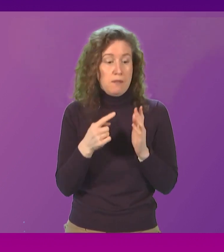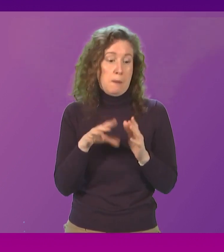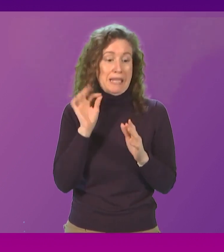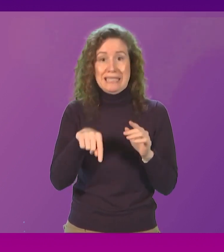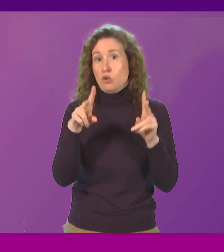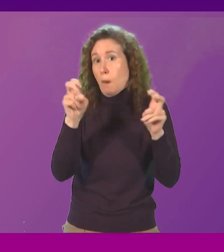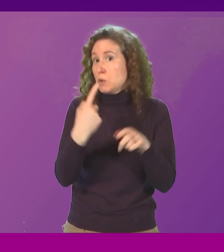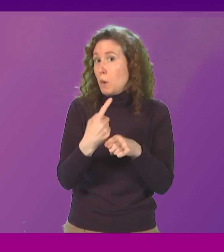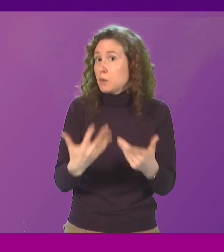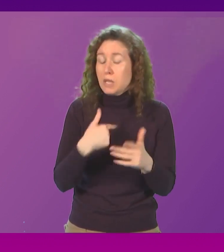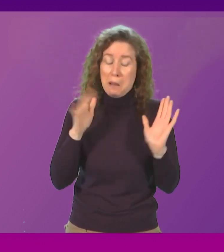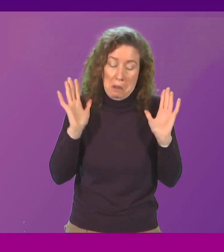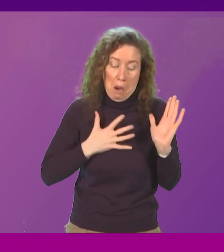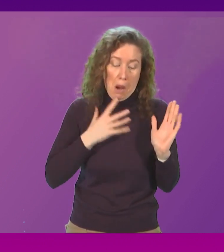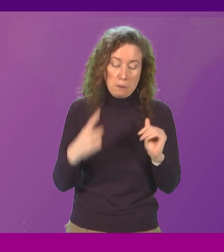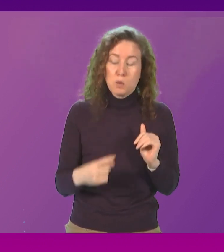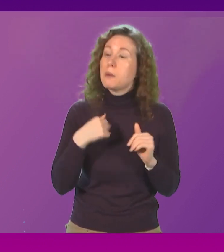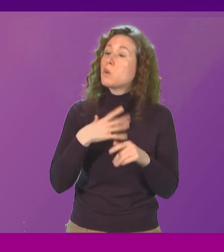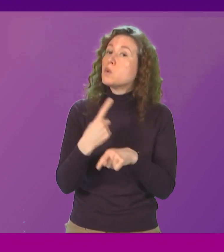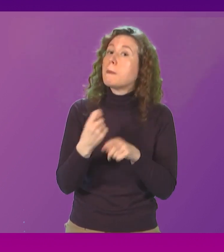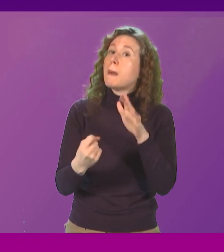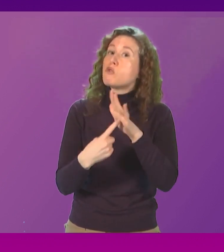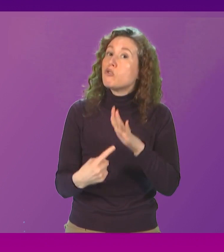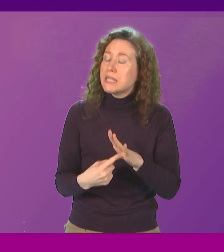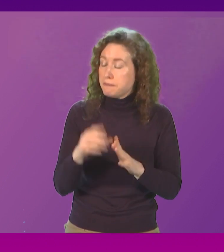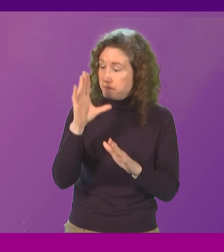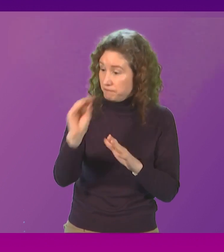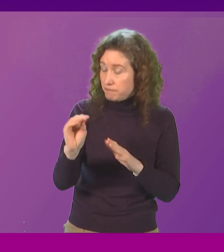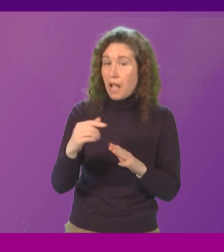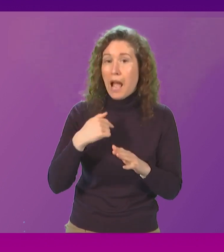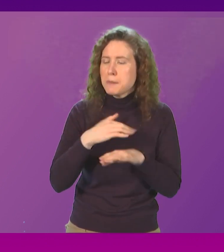If he wants to talk about priorities, let me point out that I am not the member of this